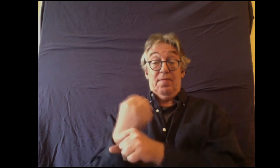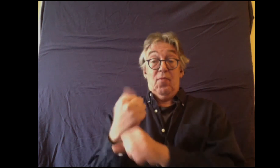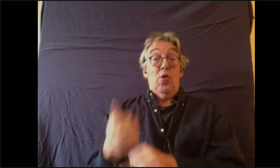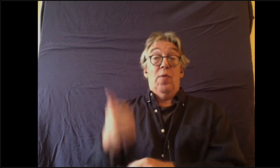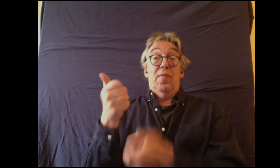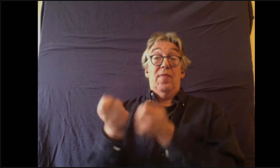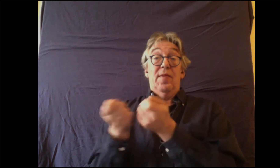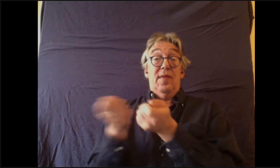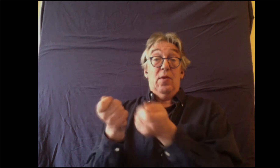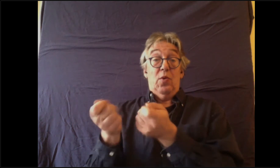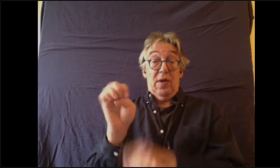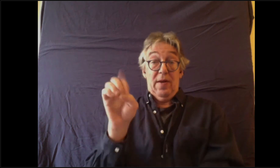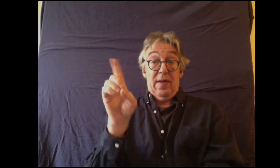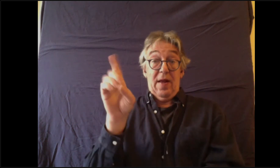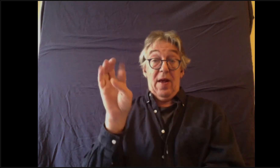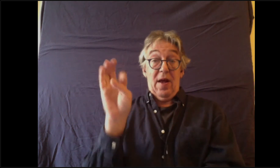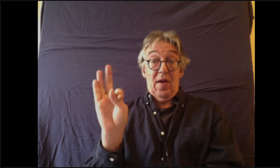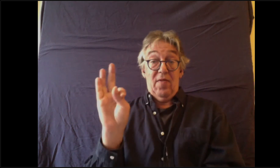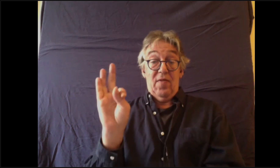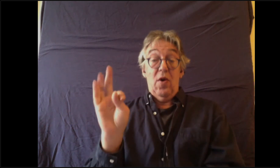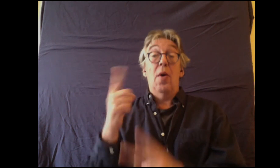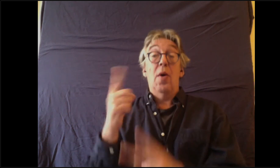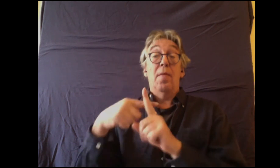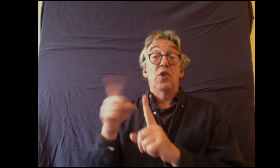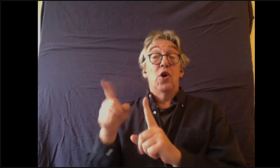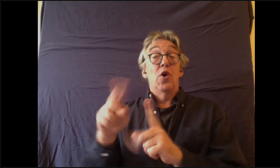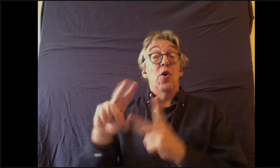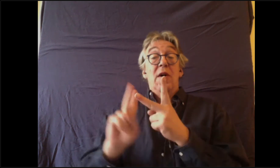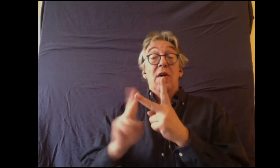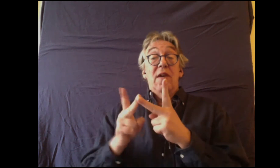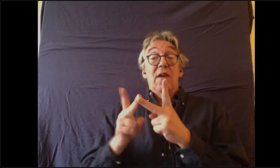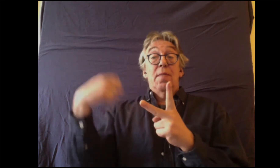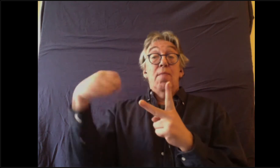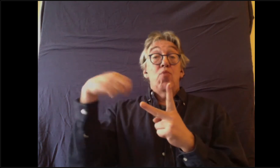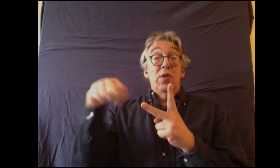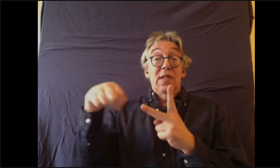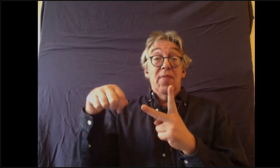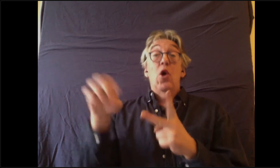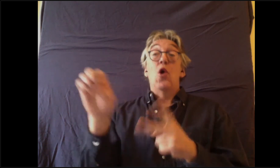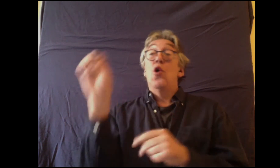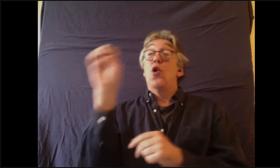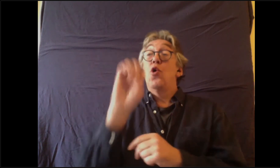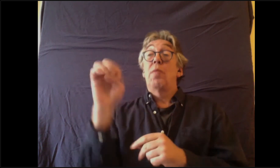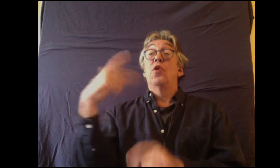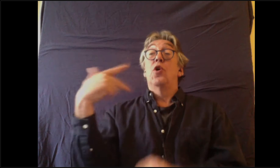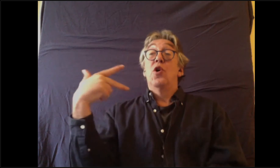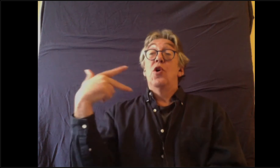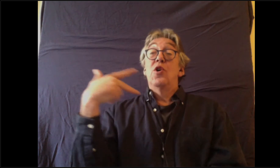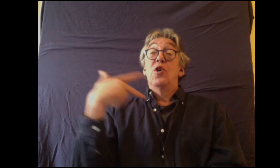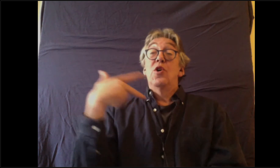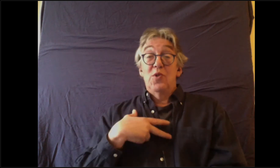And she's also the vicepresident of the Social Platform. So again another very busy woman.